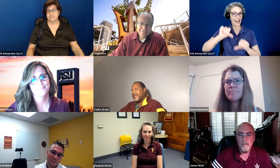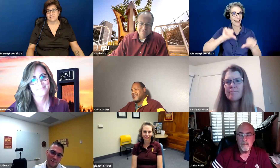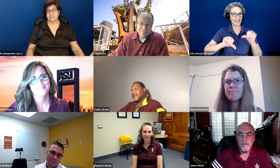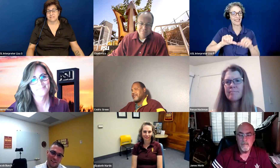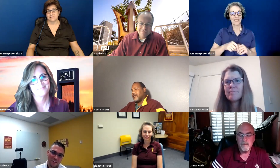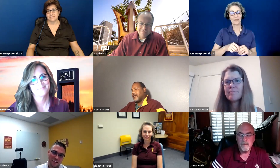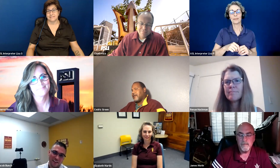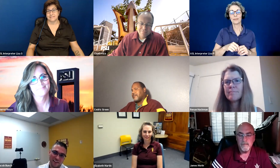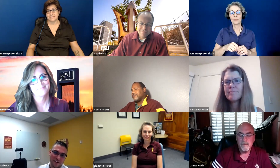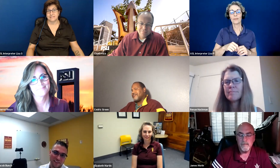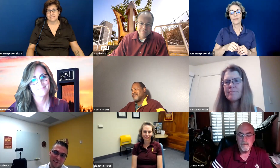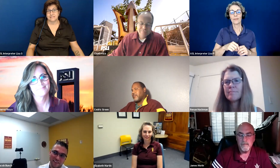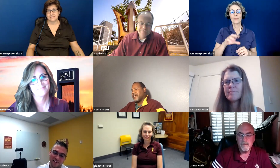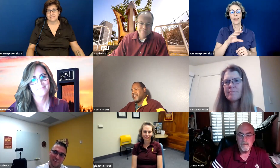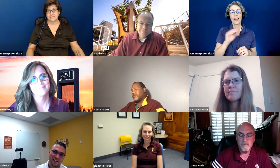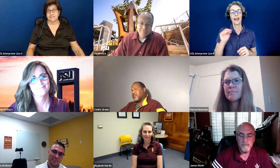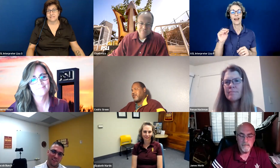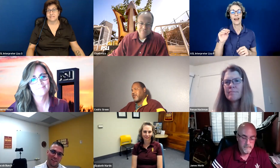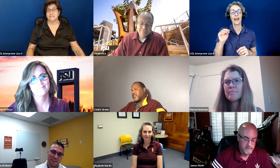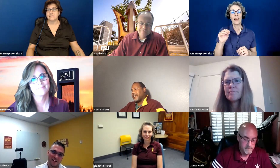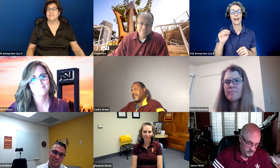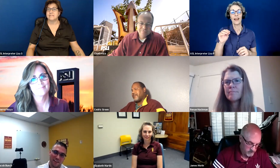And, I mean, I came to university